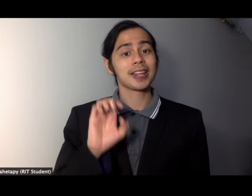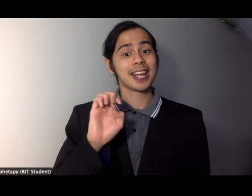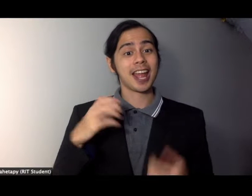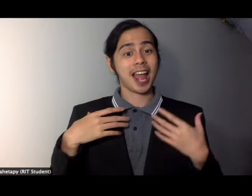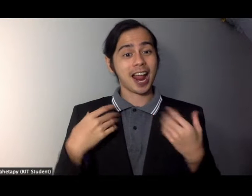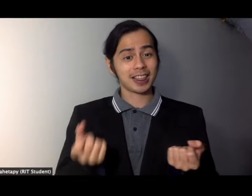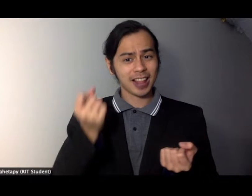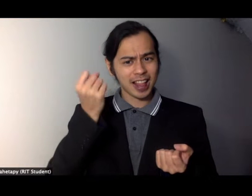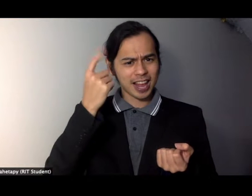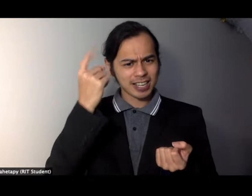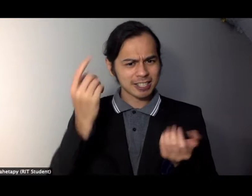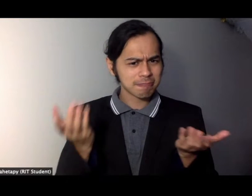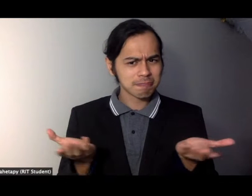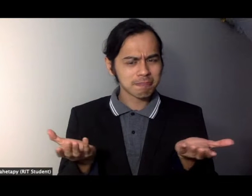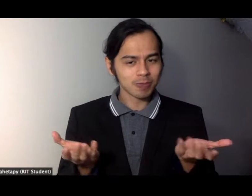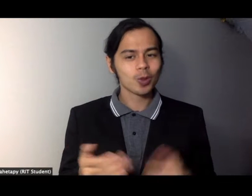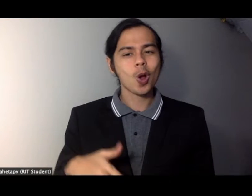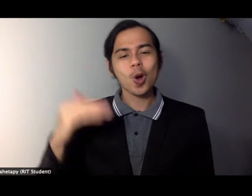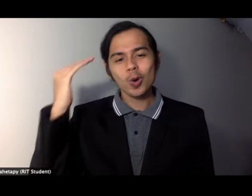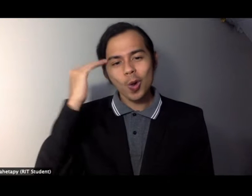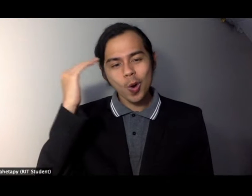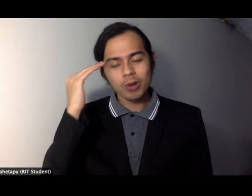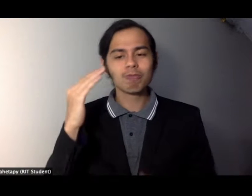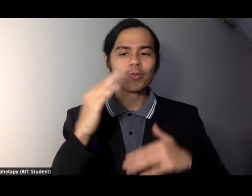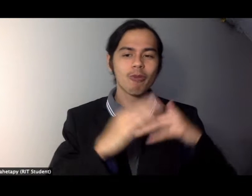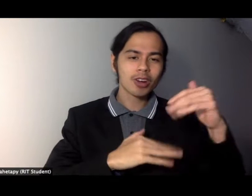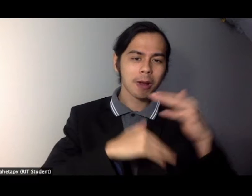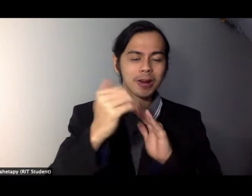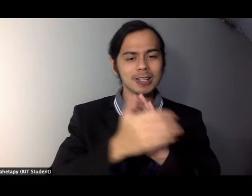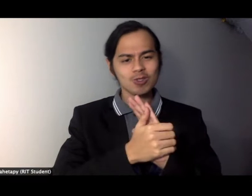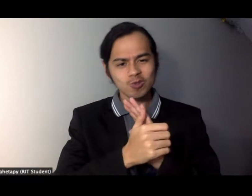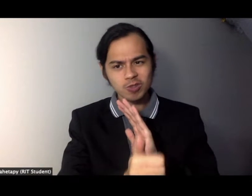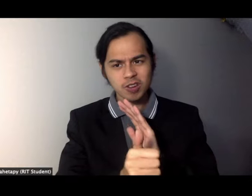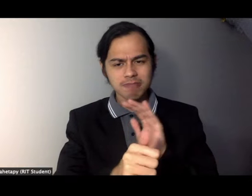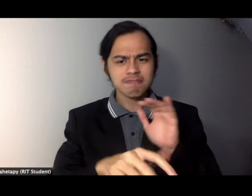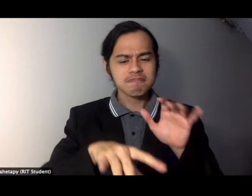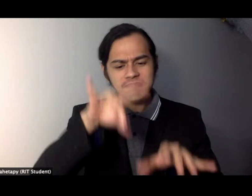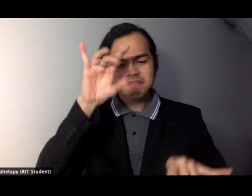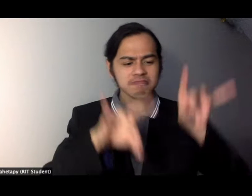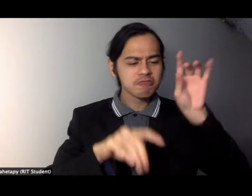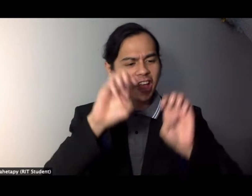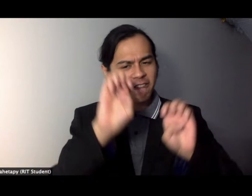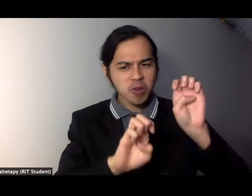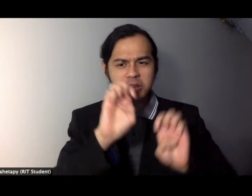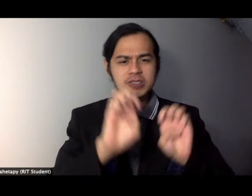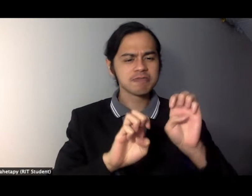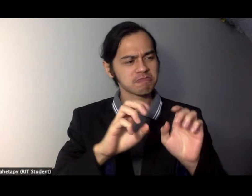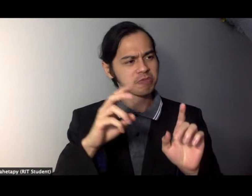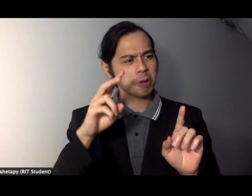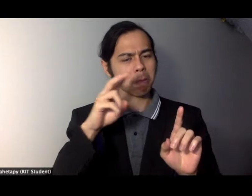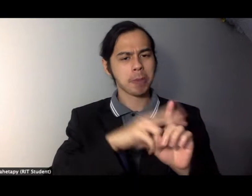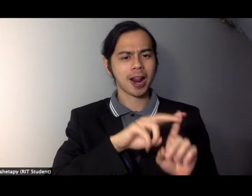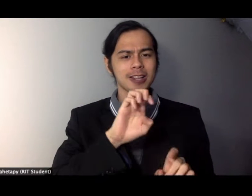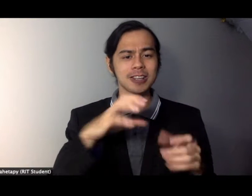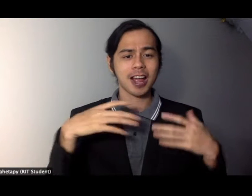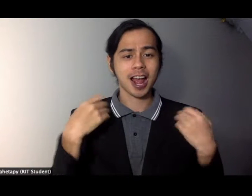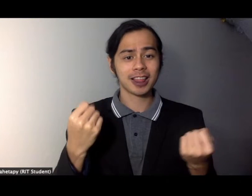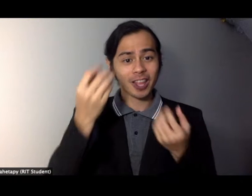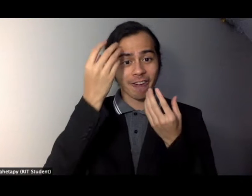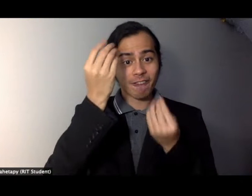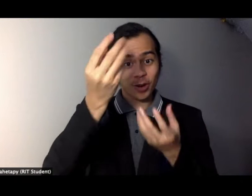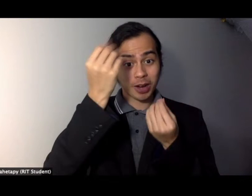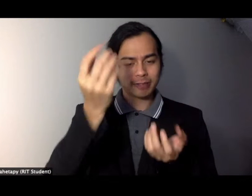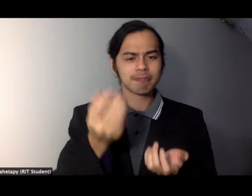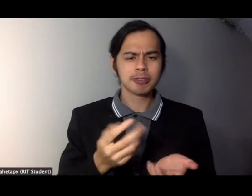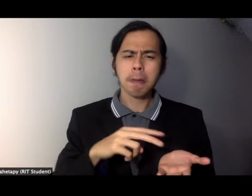eHealth literacy means knowledge, comfort, and skills at finding, evaluating, and applying eHealth information.